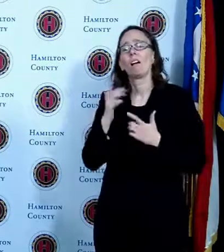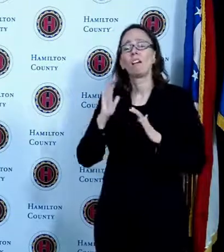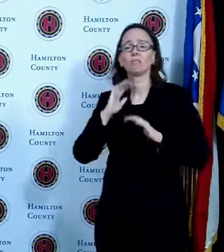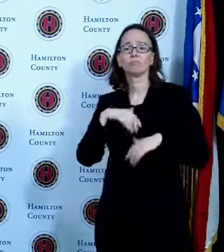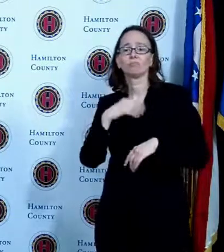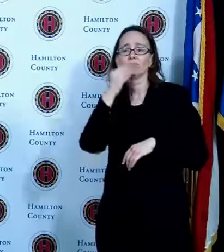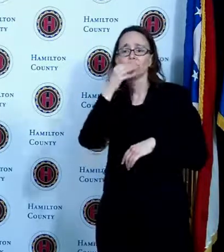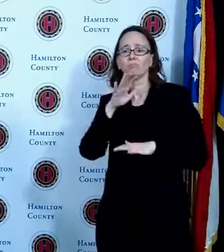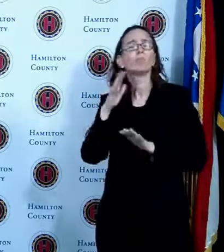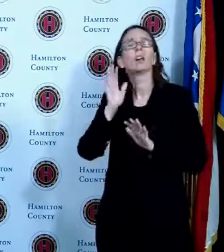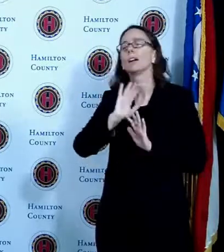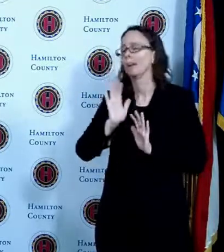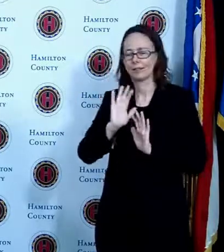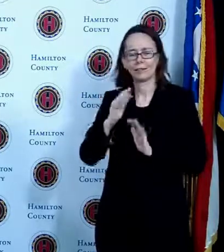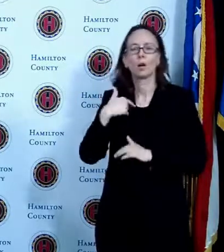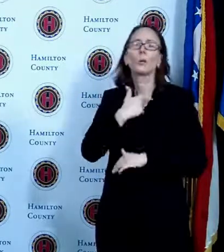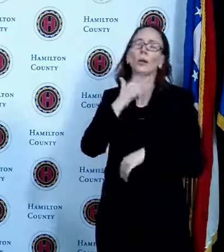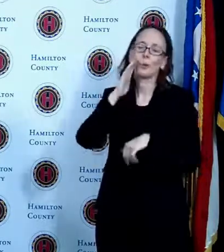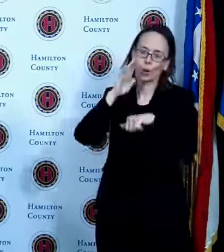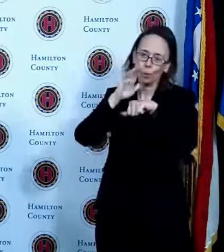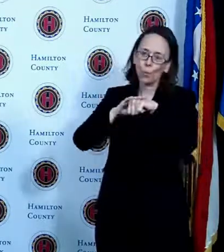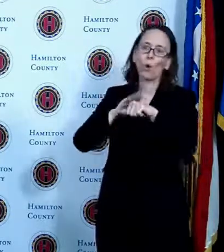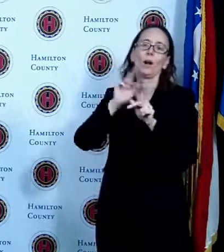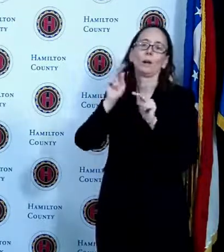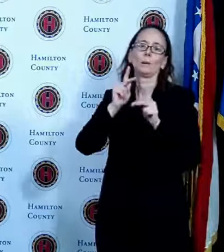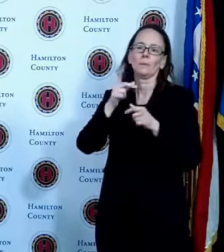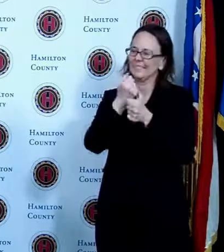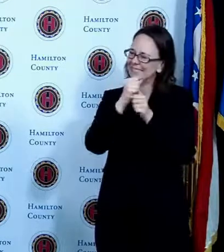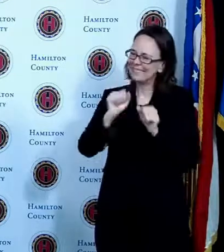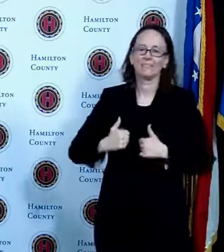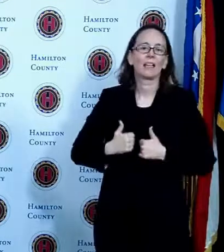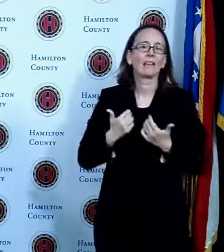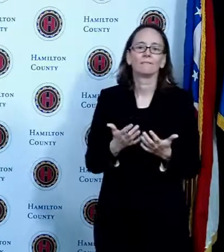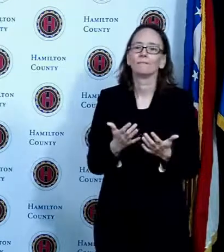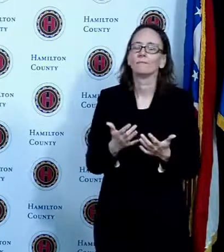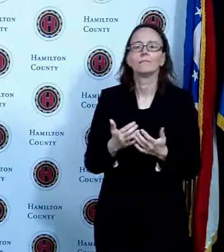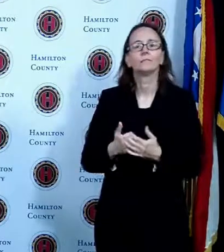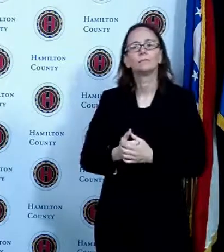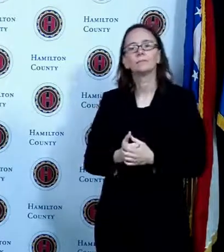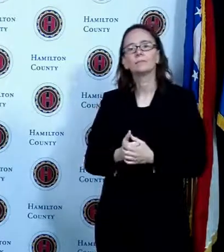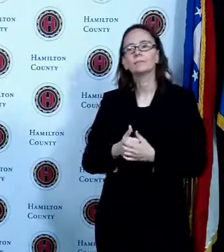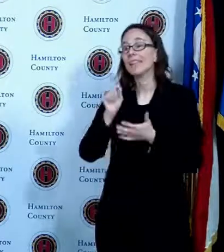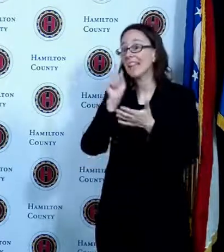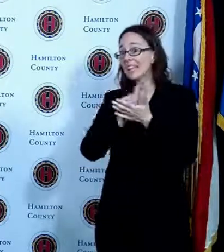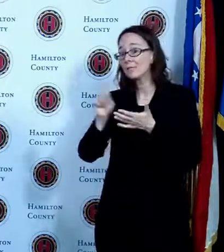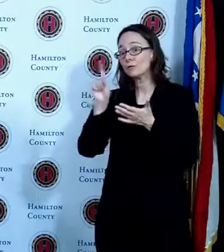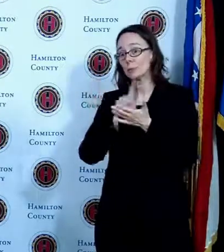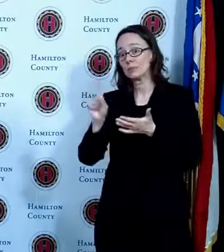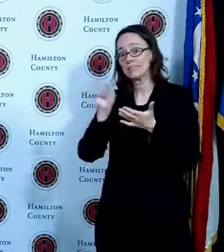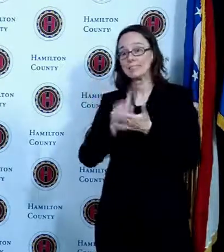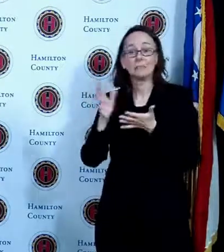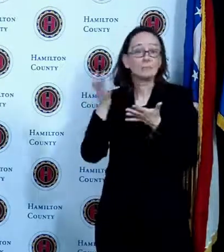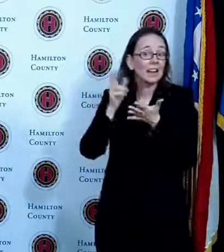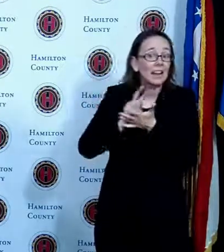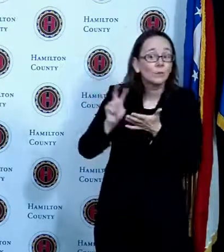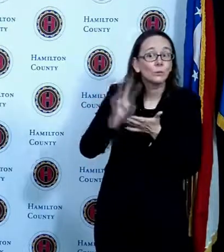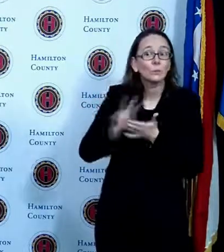that's why we put these alerts out that's the messaging that's why we meet every week every two weeks every month we're doing this because we want to save